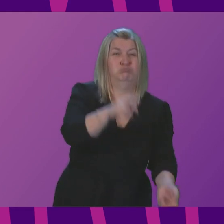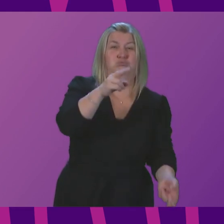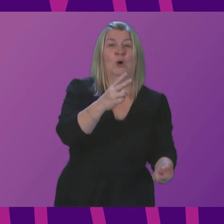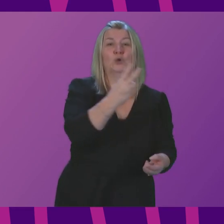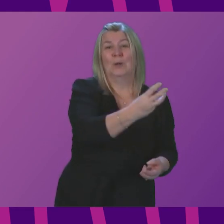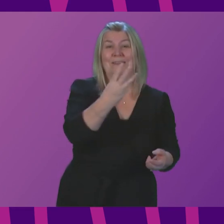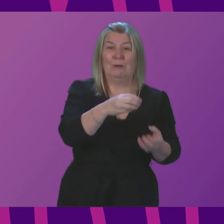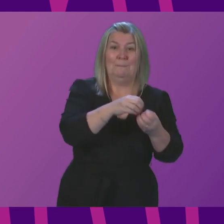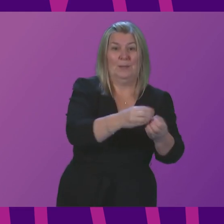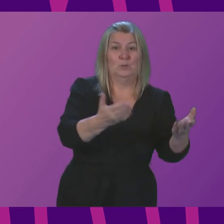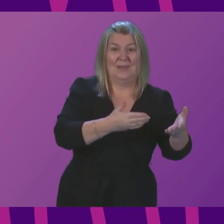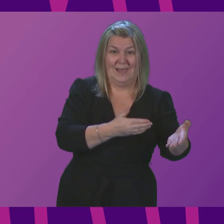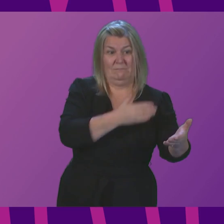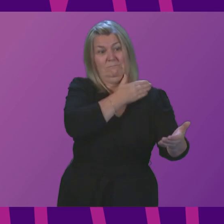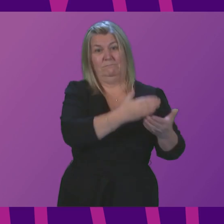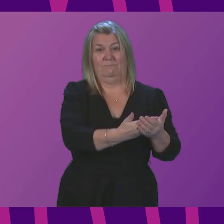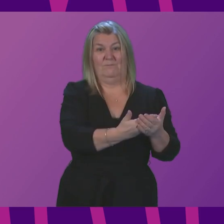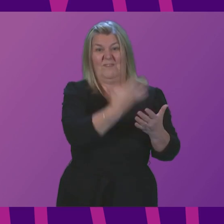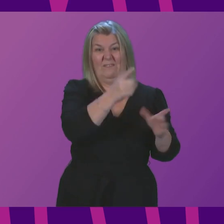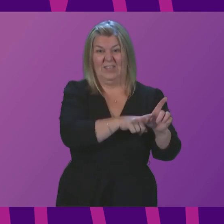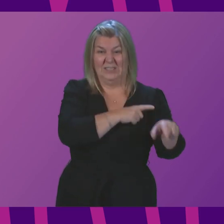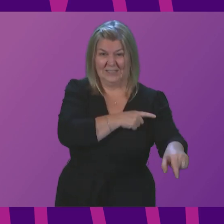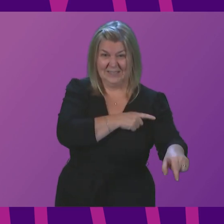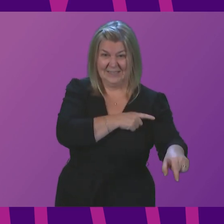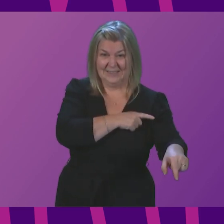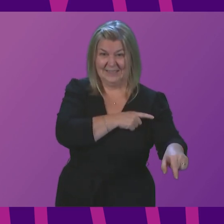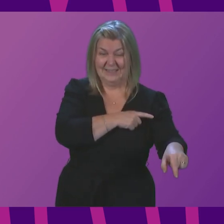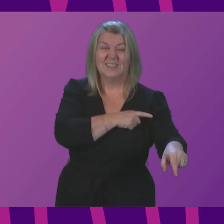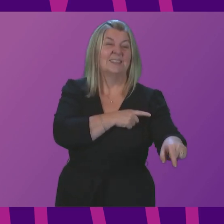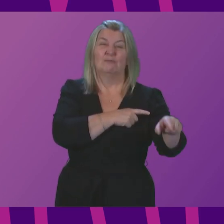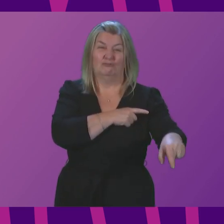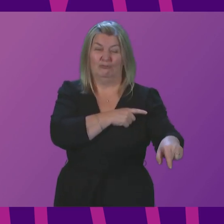billion today, while the first generation from the site is not expected until June 2026,